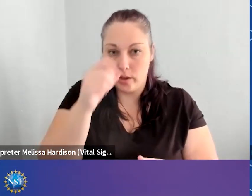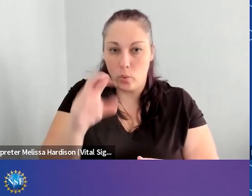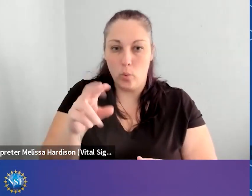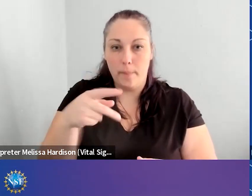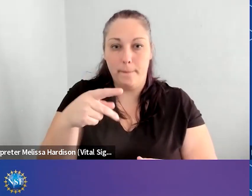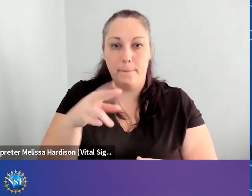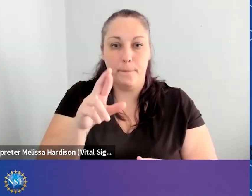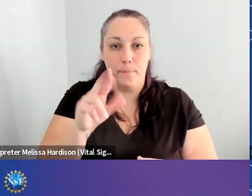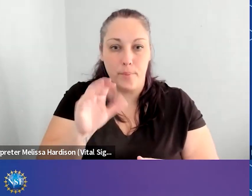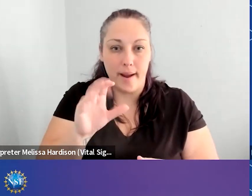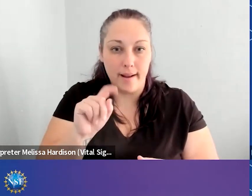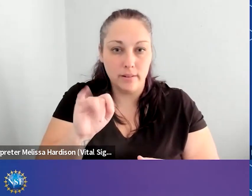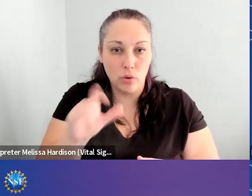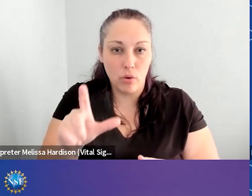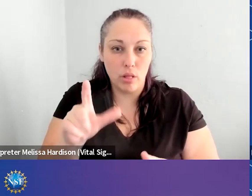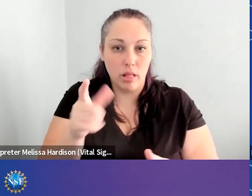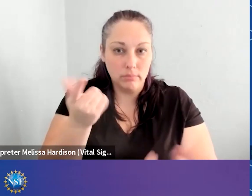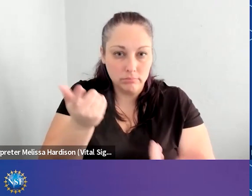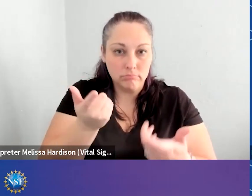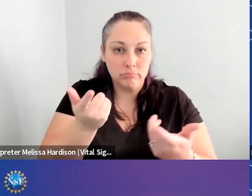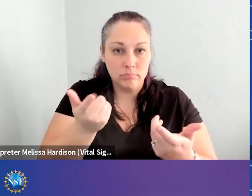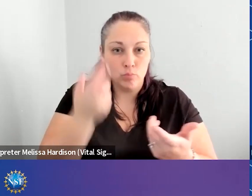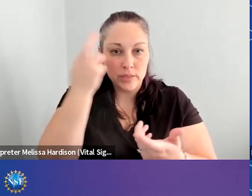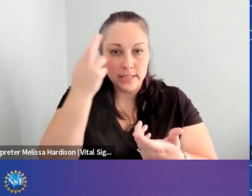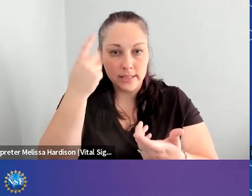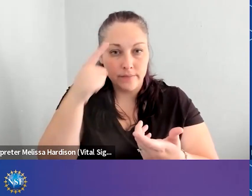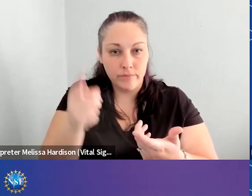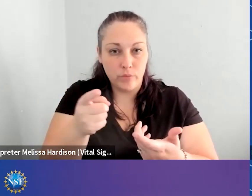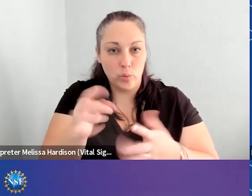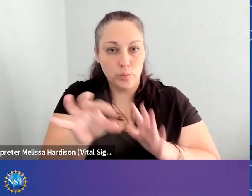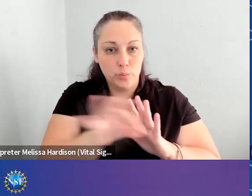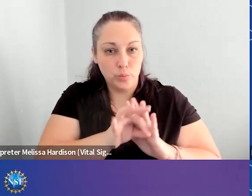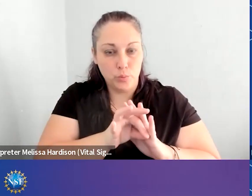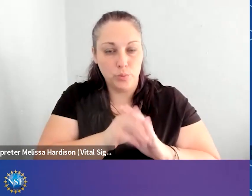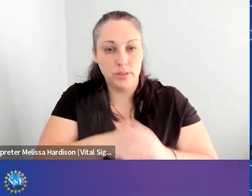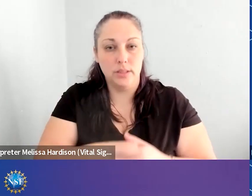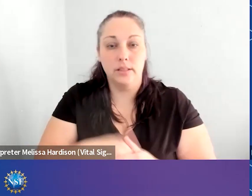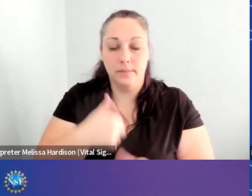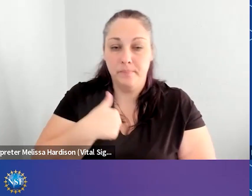Right now I'm fortunate enough to be program officer on some programs in Hawaii